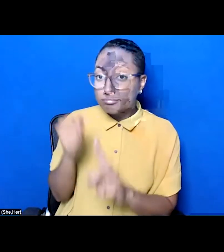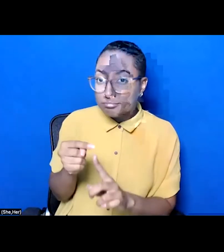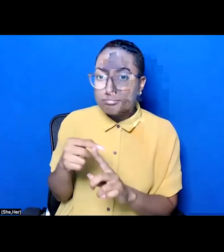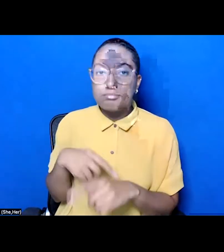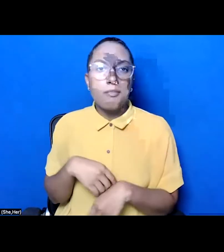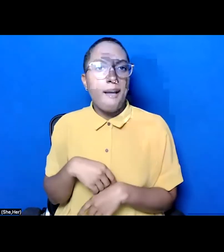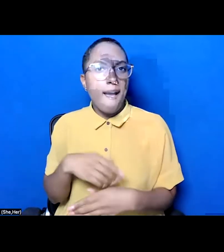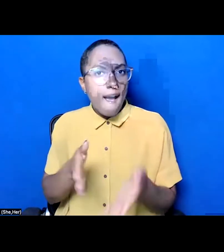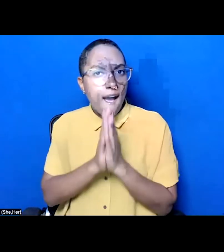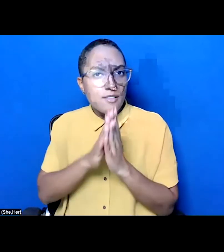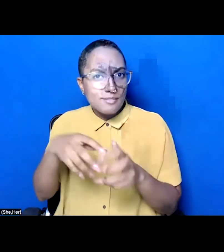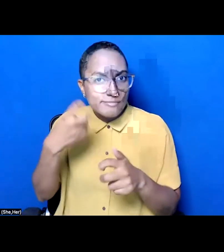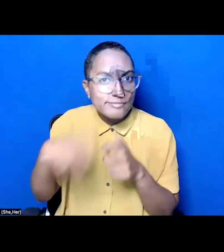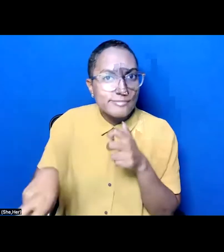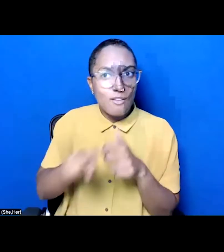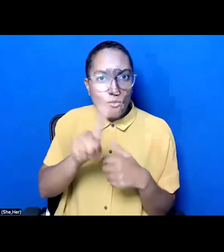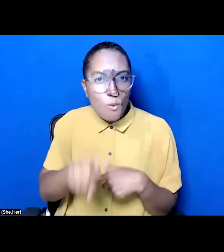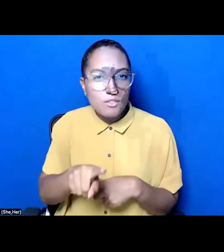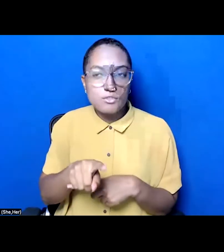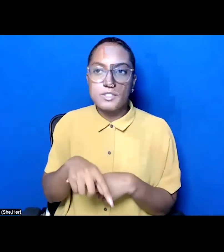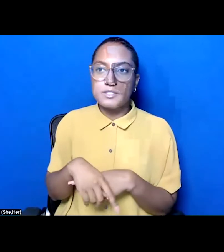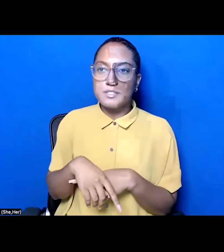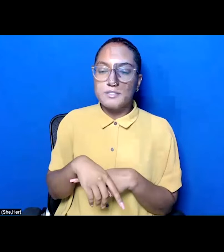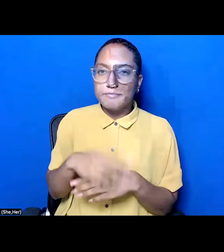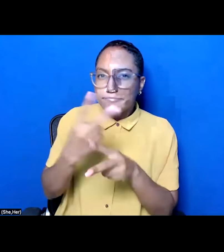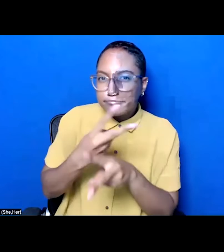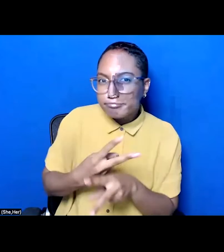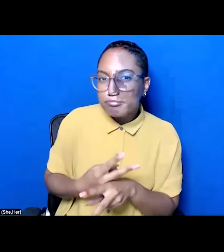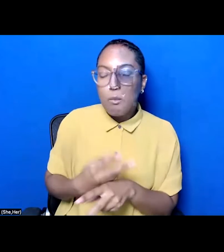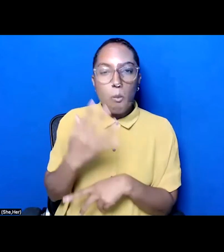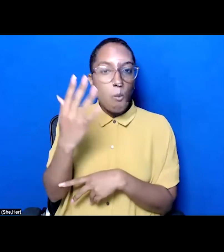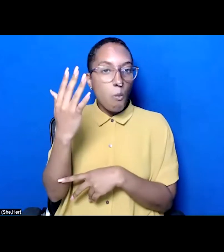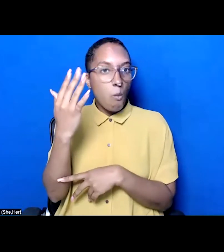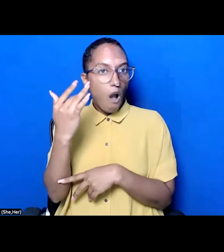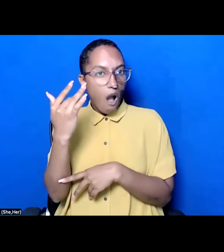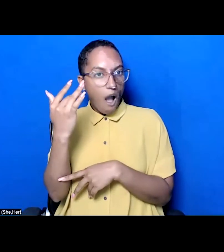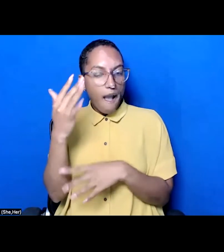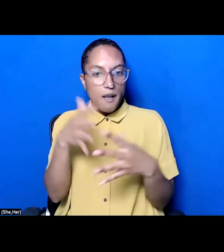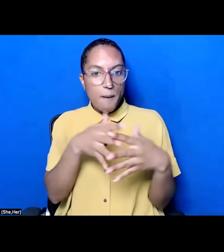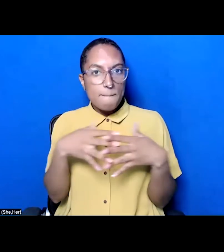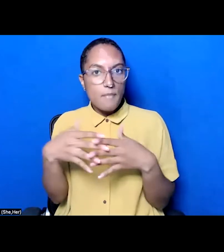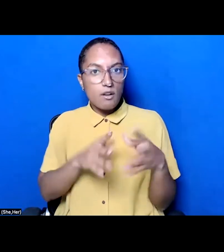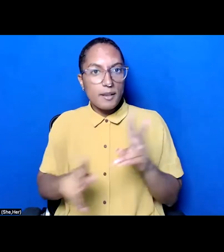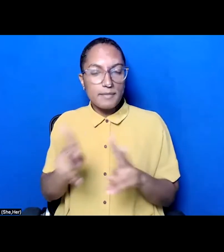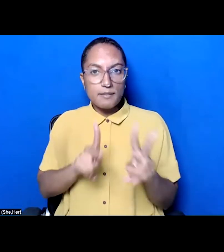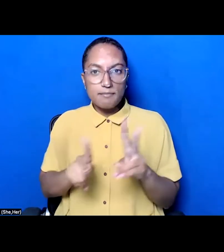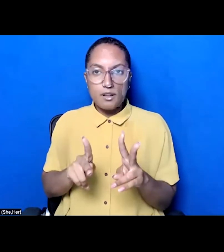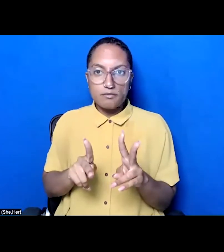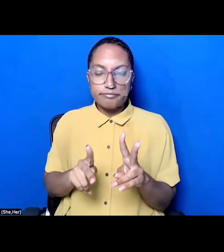about why Americans display a remarkable lack of historical knowledge and seem